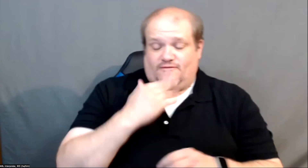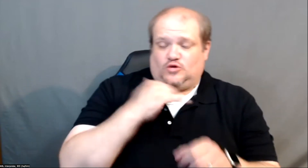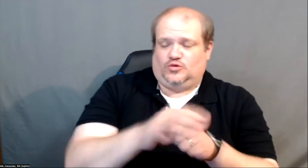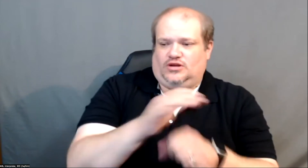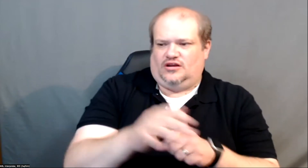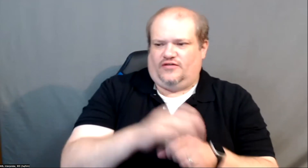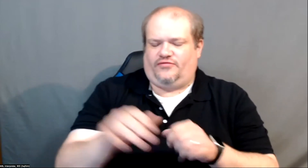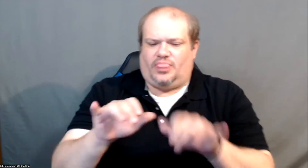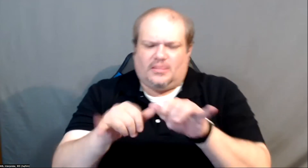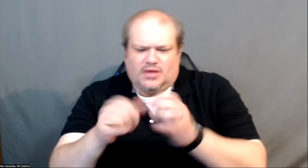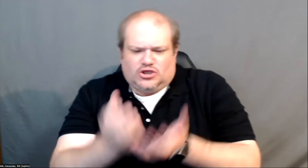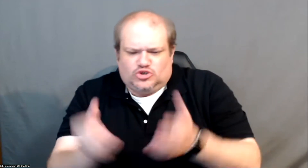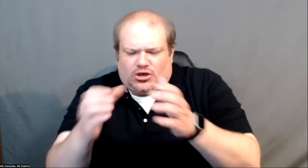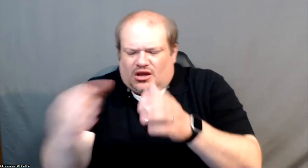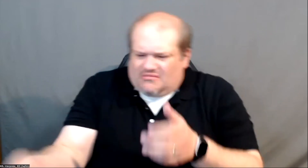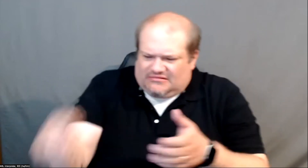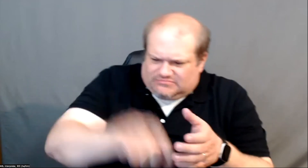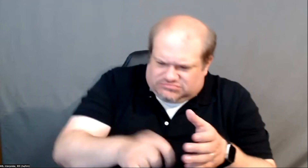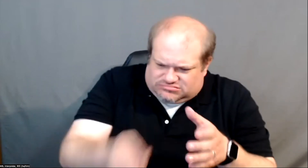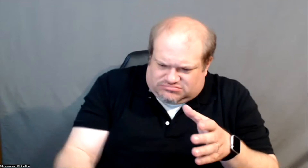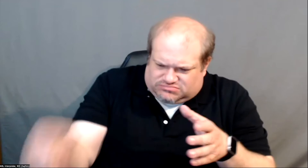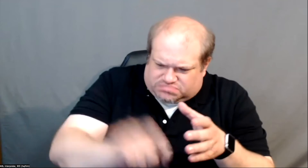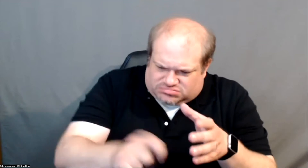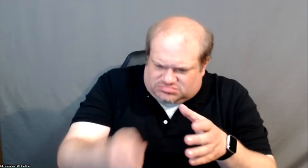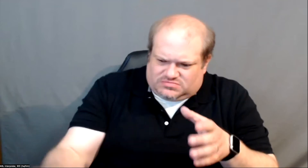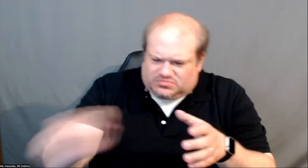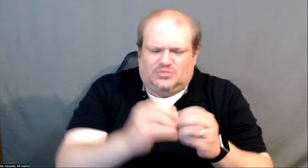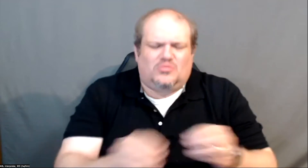the measuring cup, gather more of that crystallized sweetness. Full scoop into the jar,